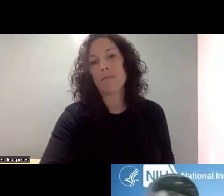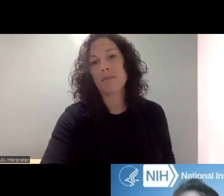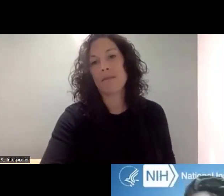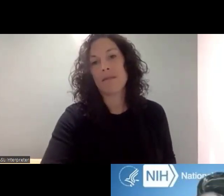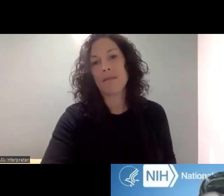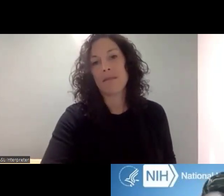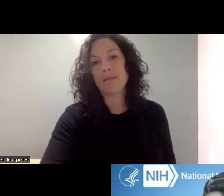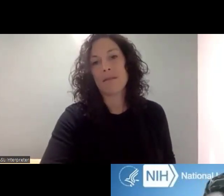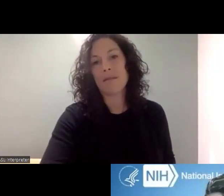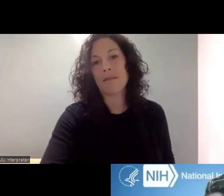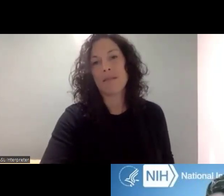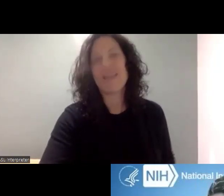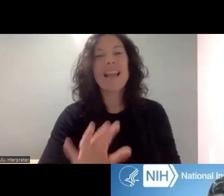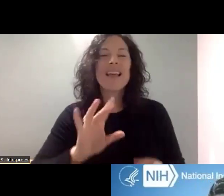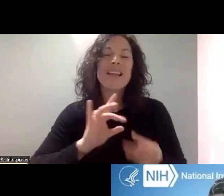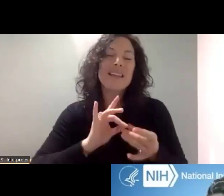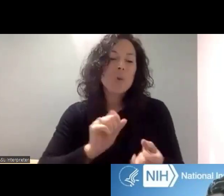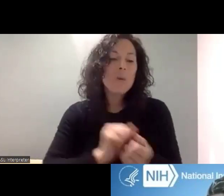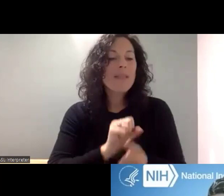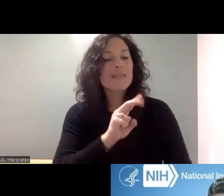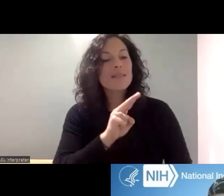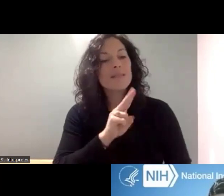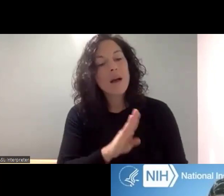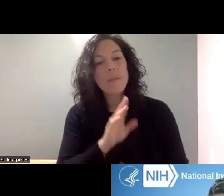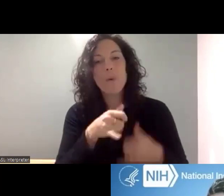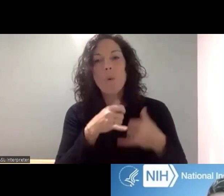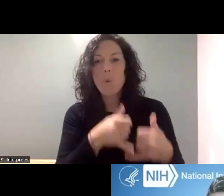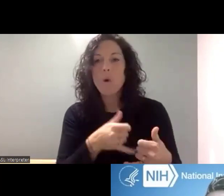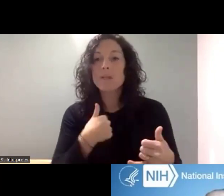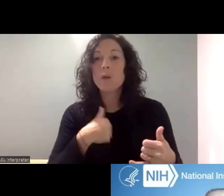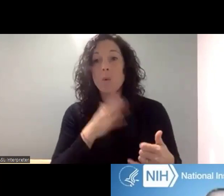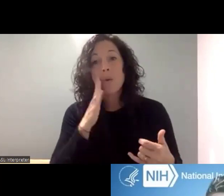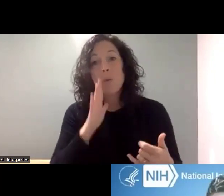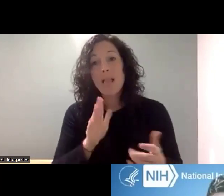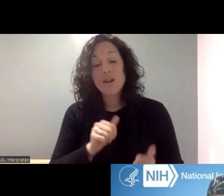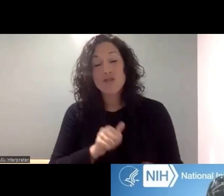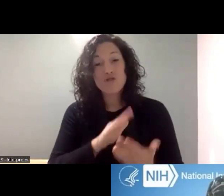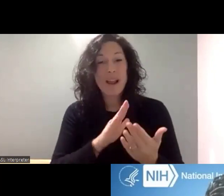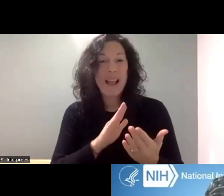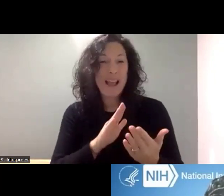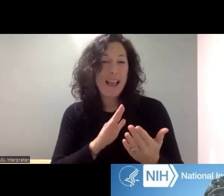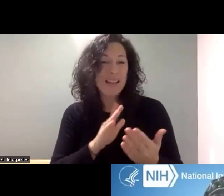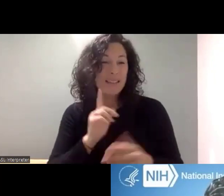and we may also address some of these as we get into the later presentations today on subawards,